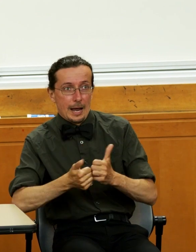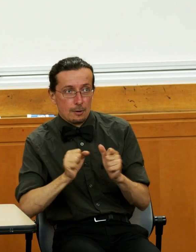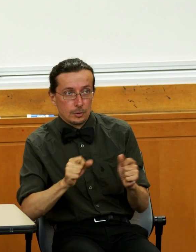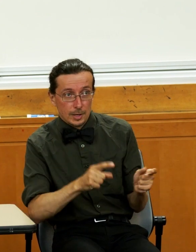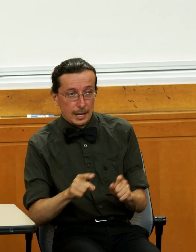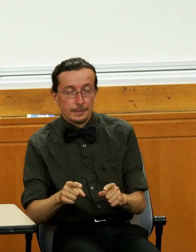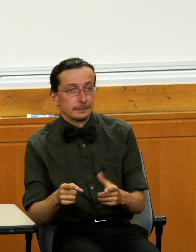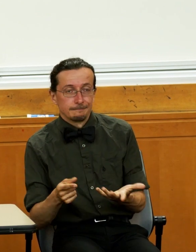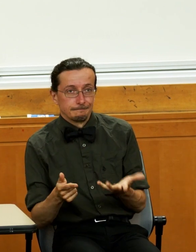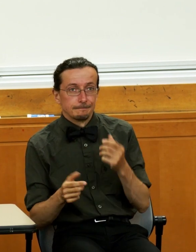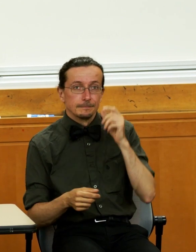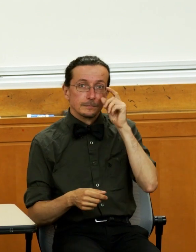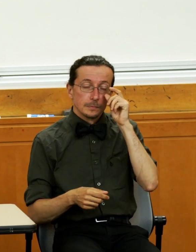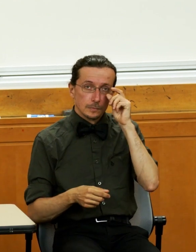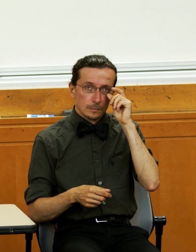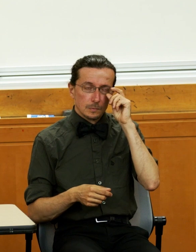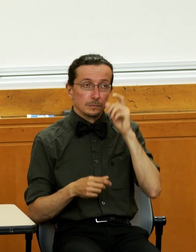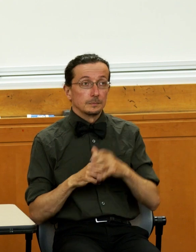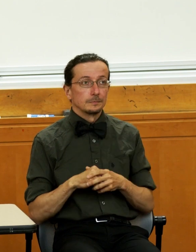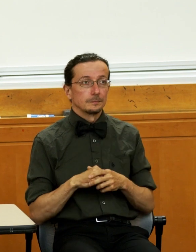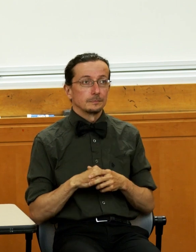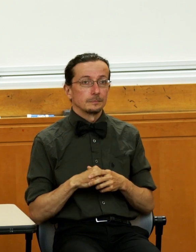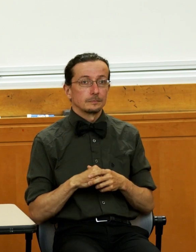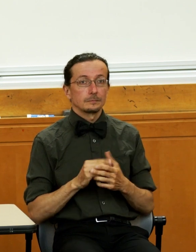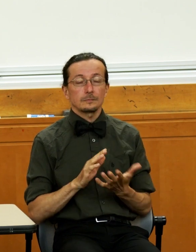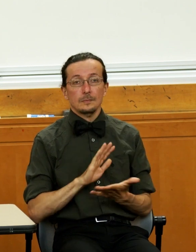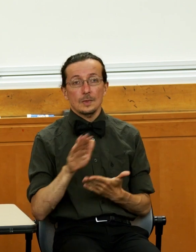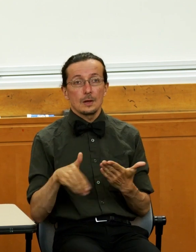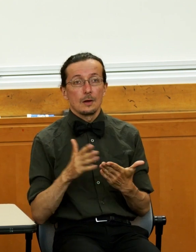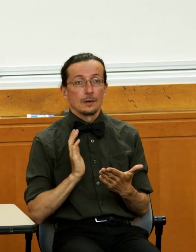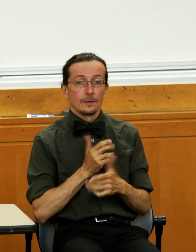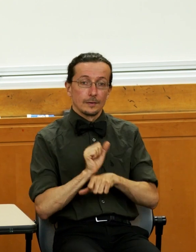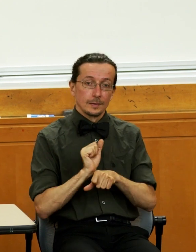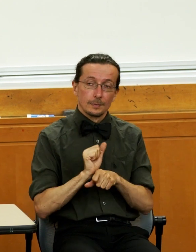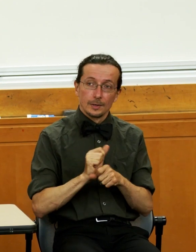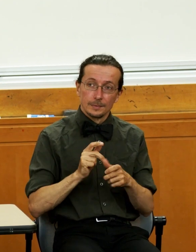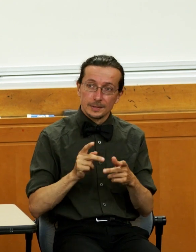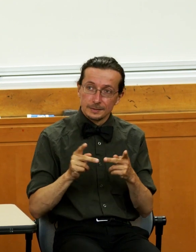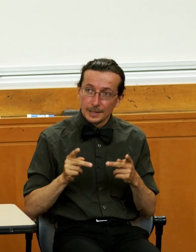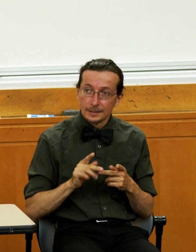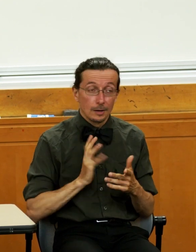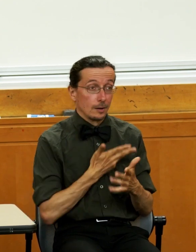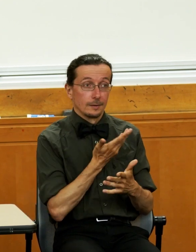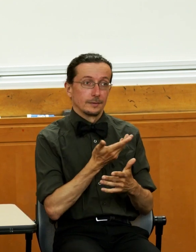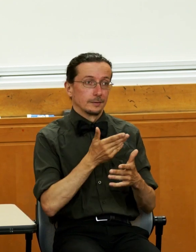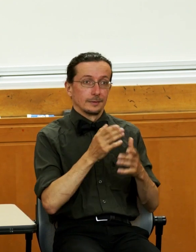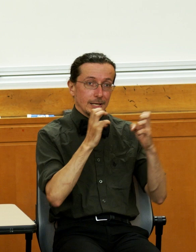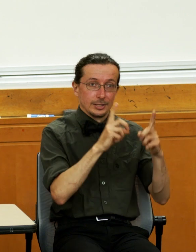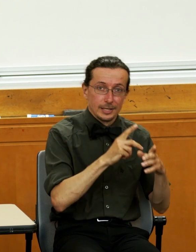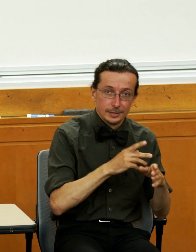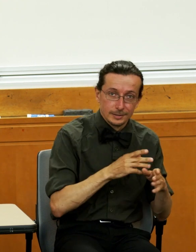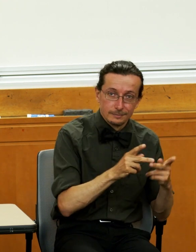There are…all of our employment spaces, all of our educational spaces, all of our spaces period are